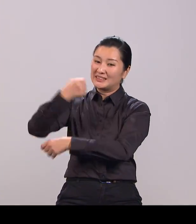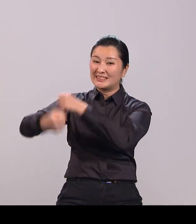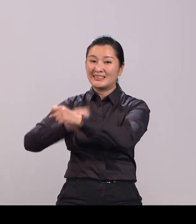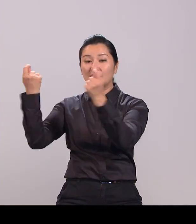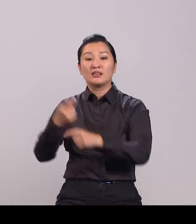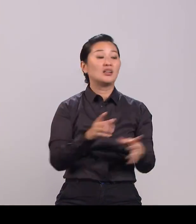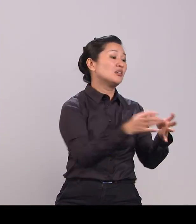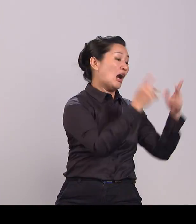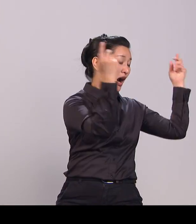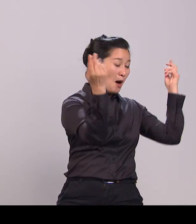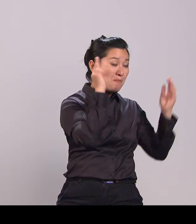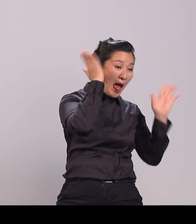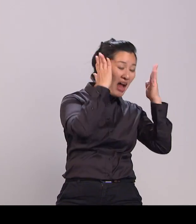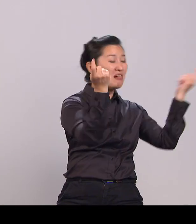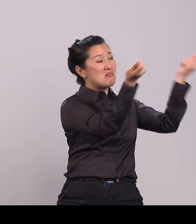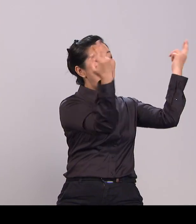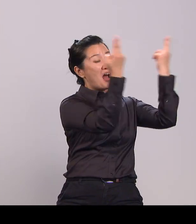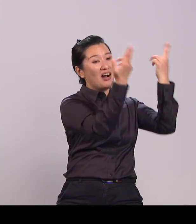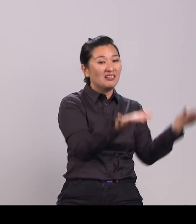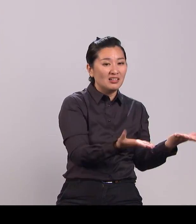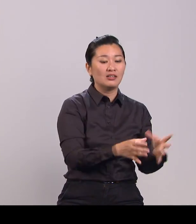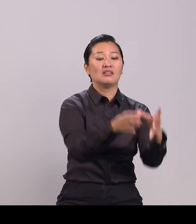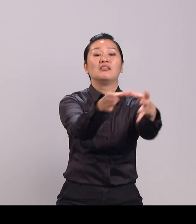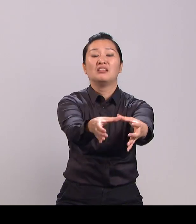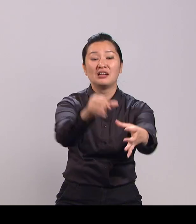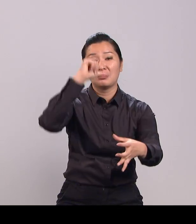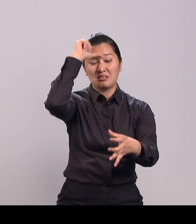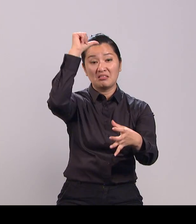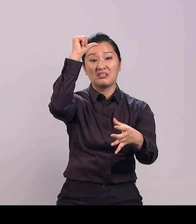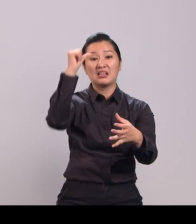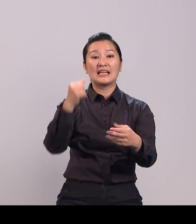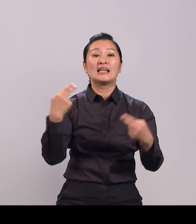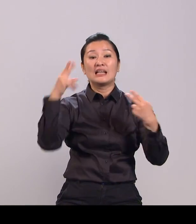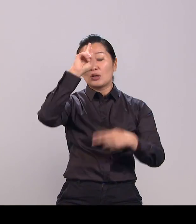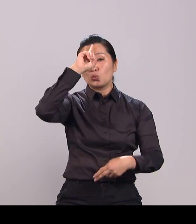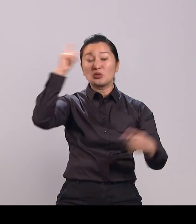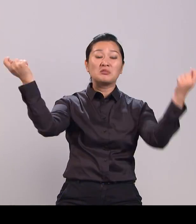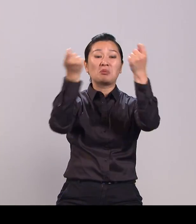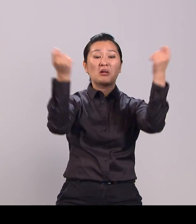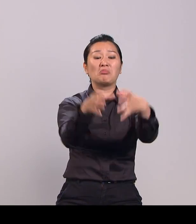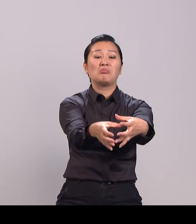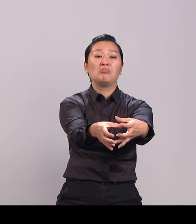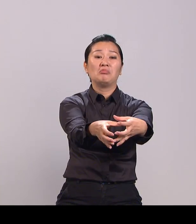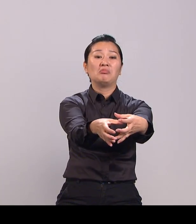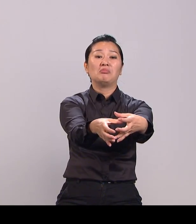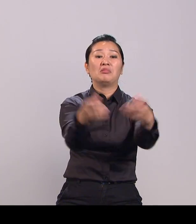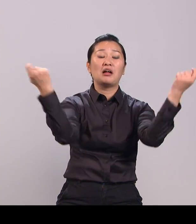only Indians, Hindus exchanged Deepavali greetings, and only Christians said Merry Christmas.